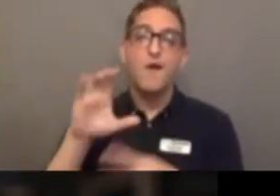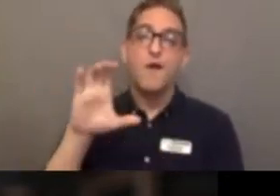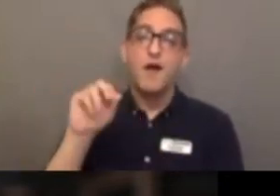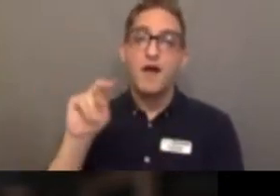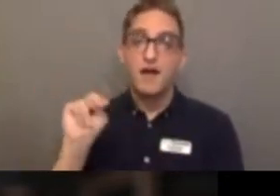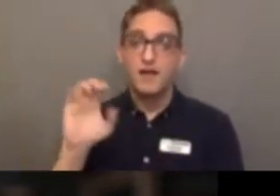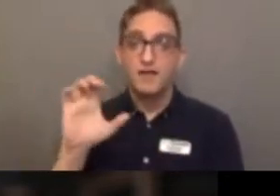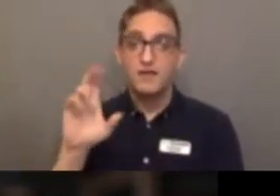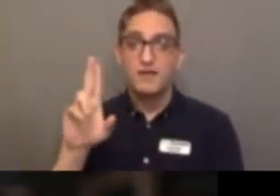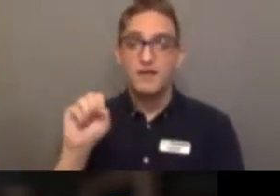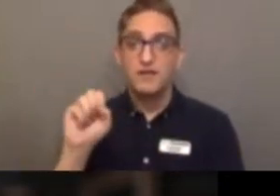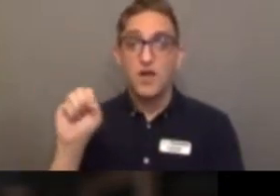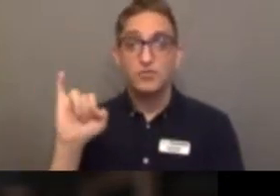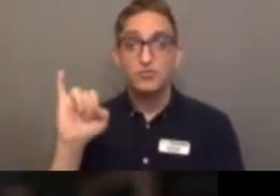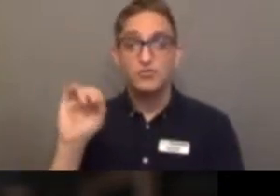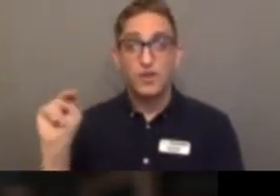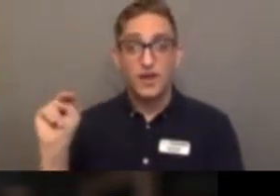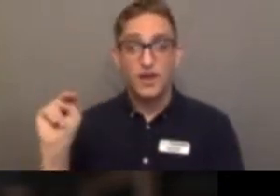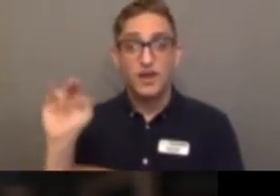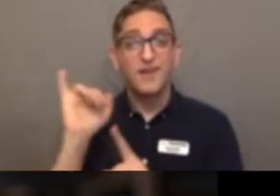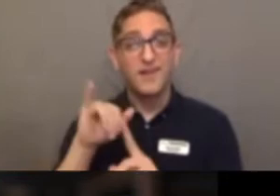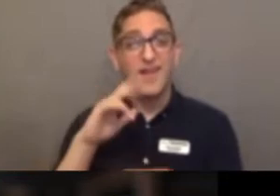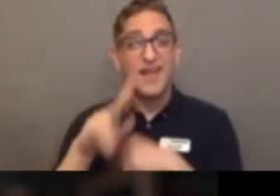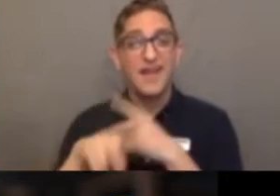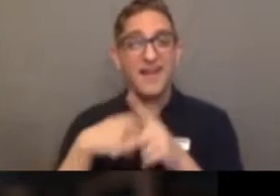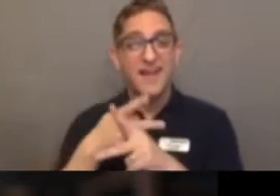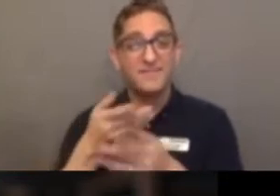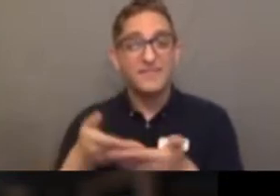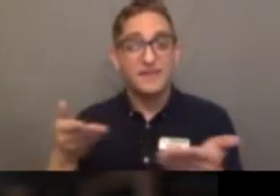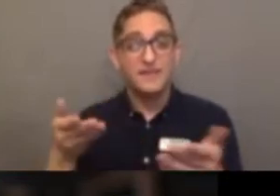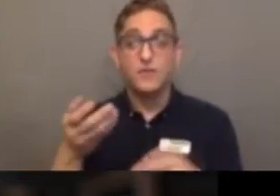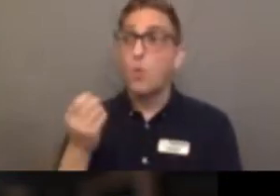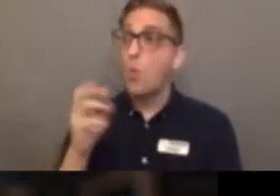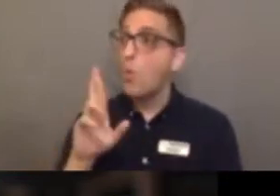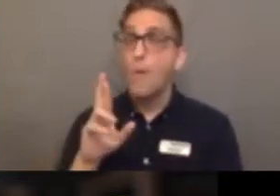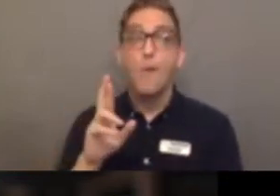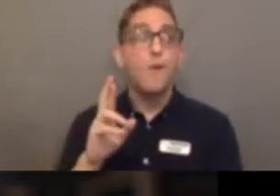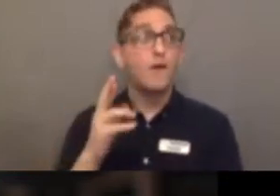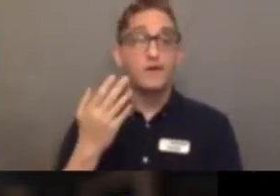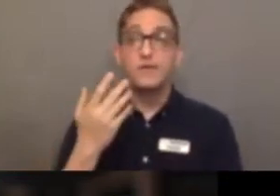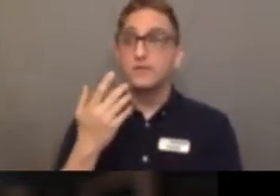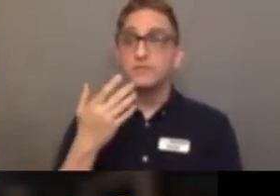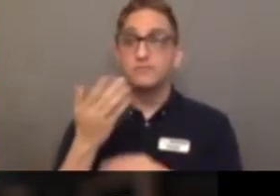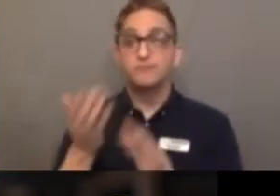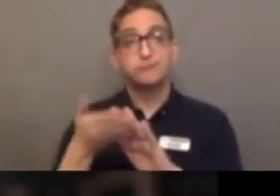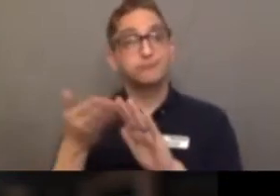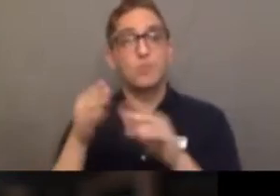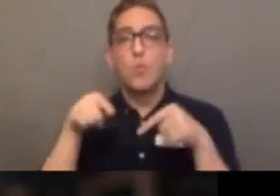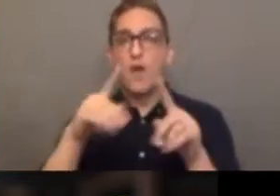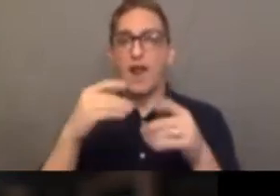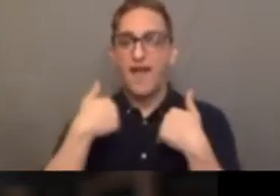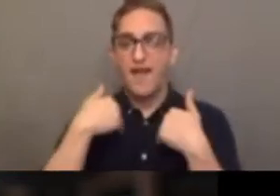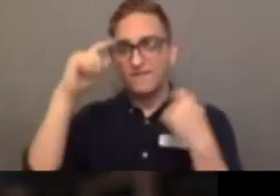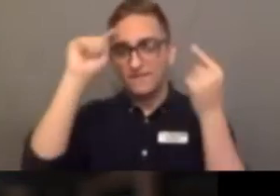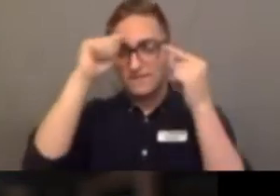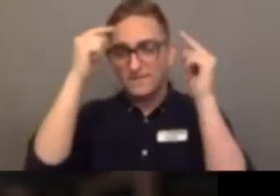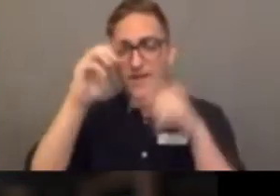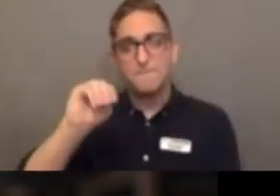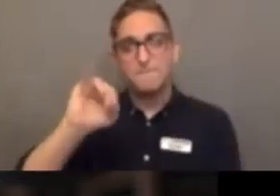that. Being able to operate something while having a migraine. But these are are similar